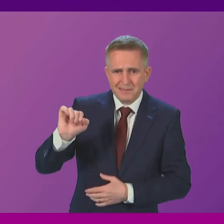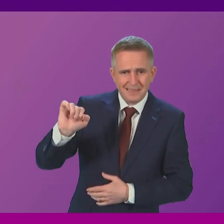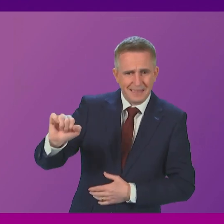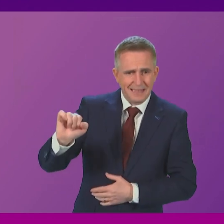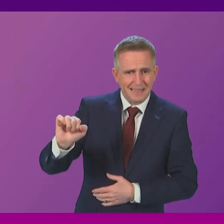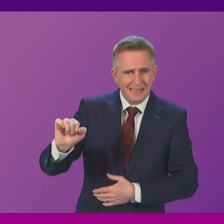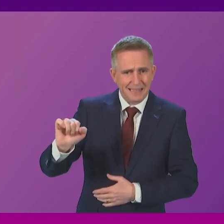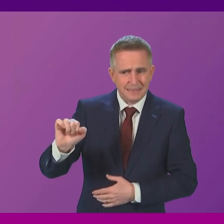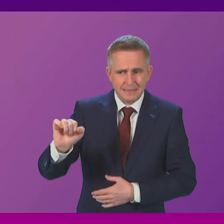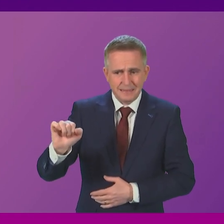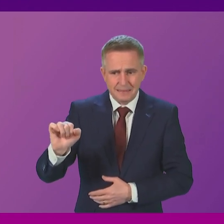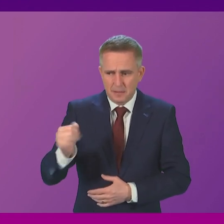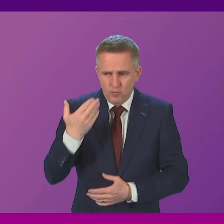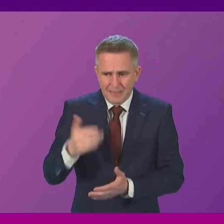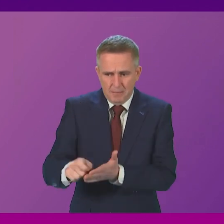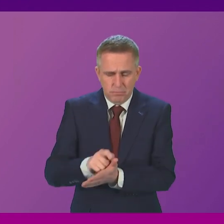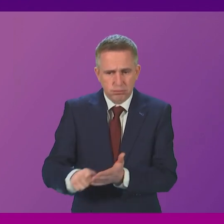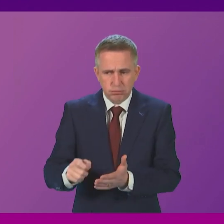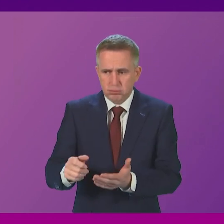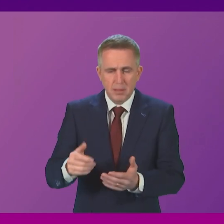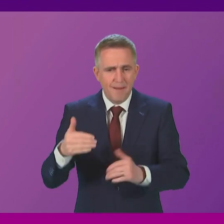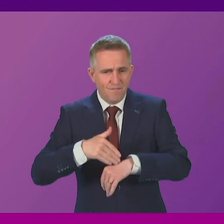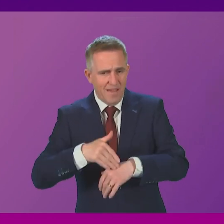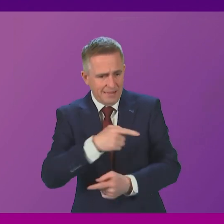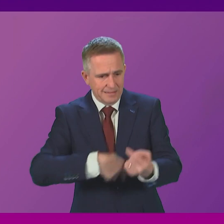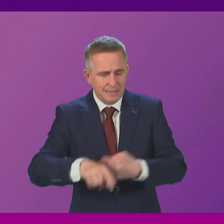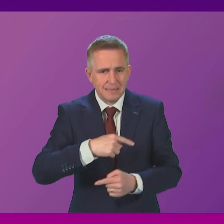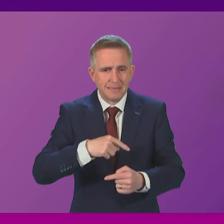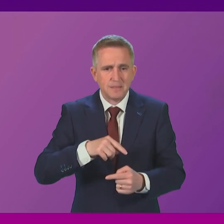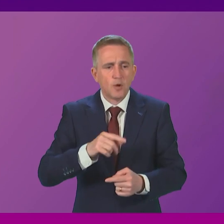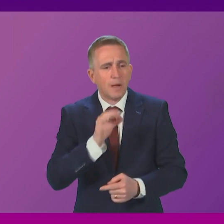his interactions with the people whom we met, and he asked me and the other youth workers